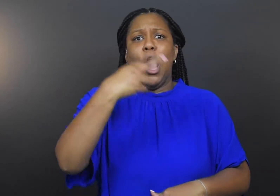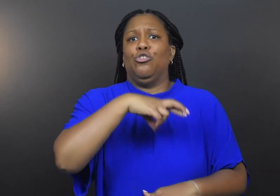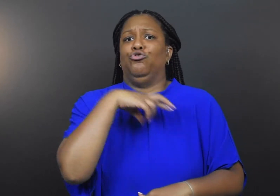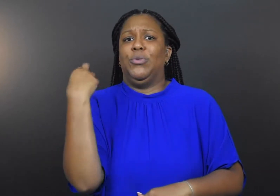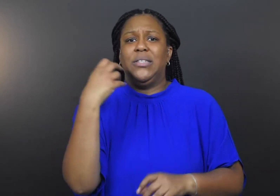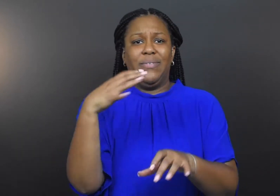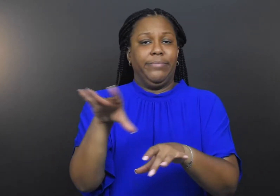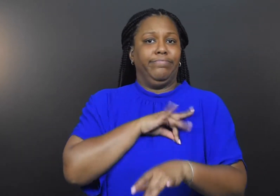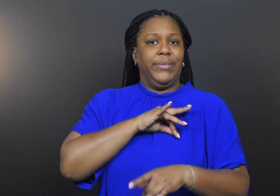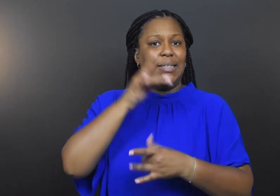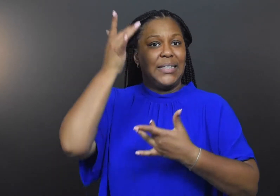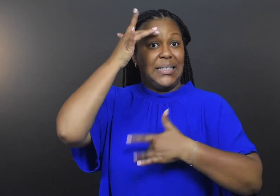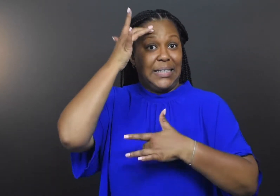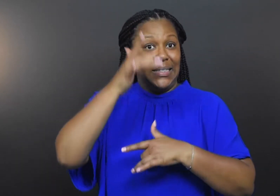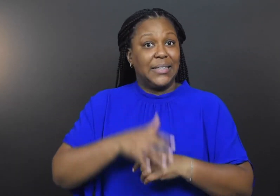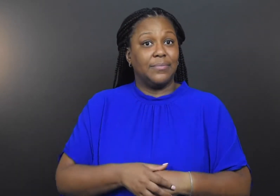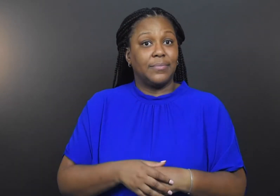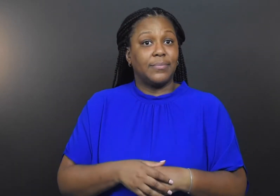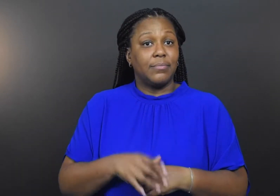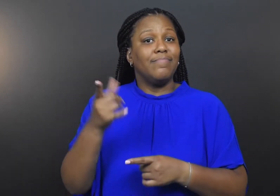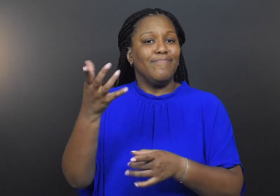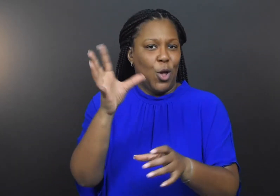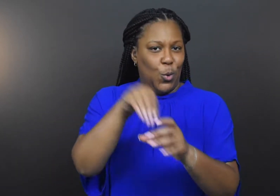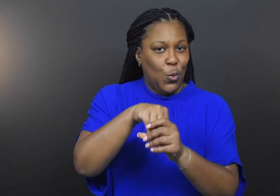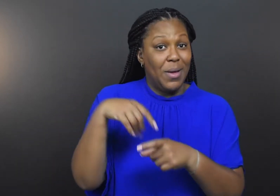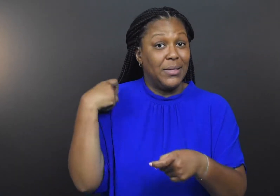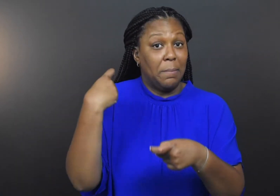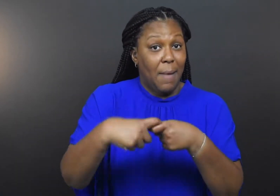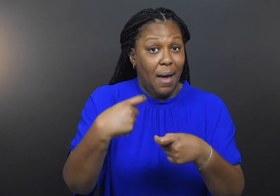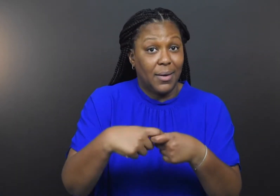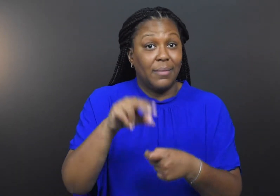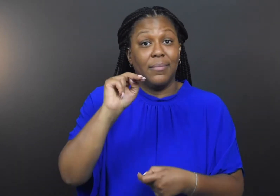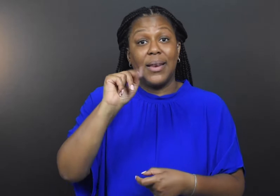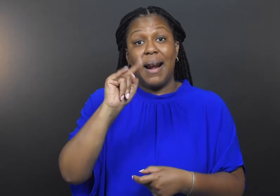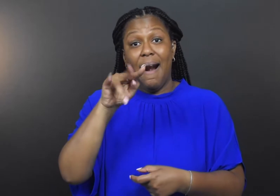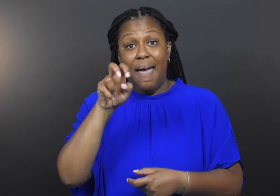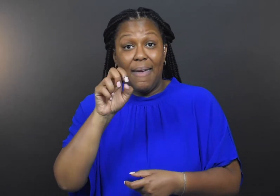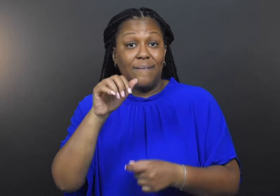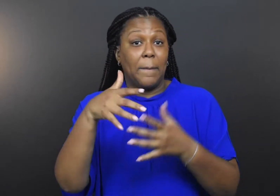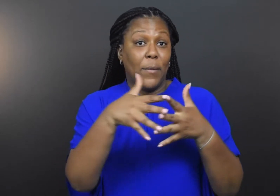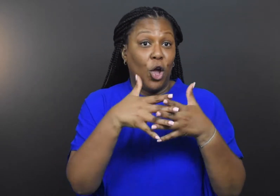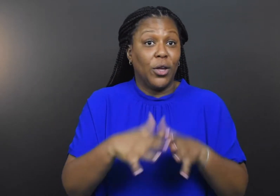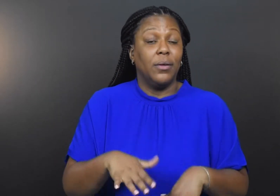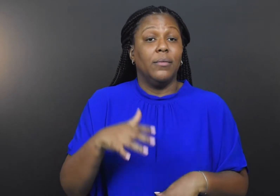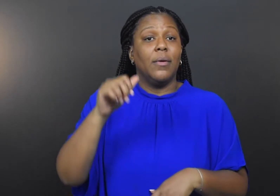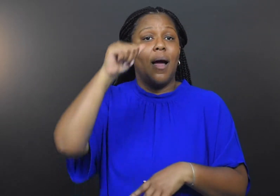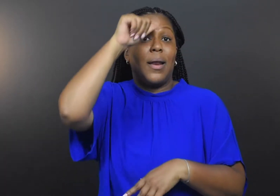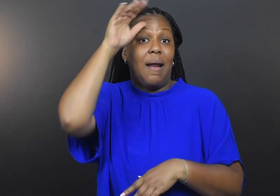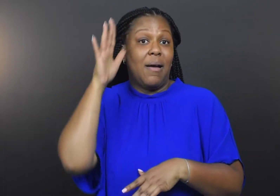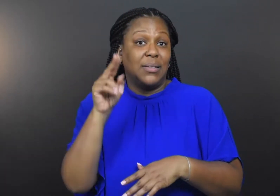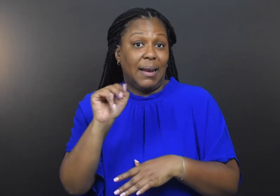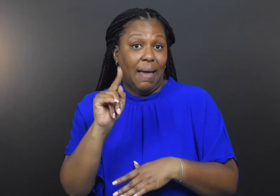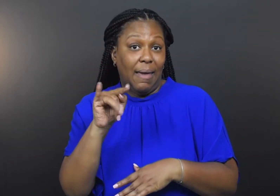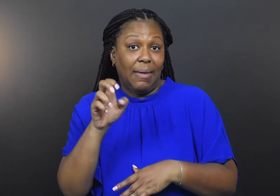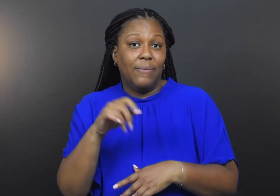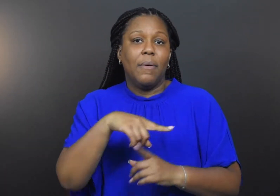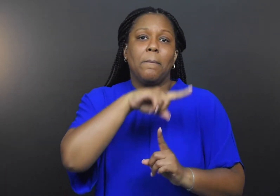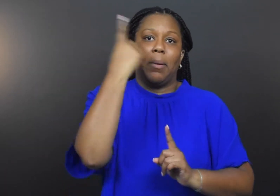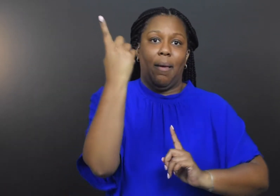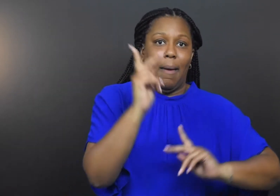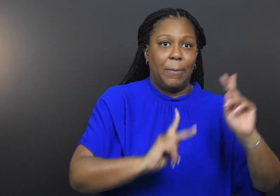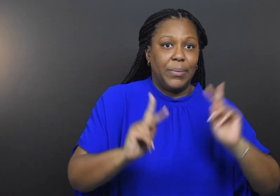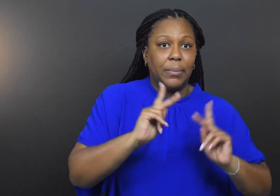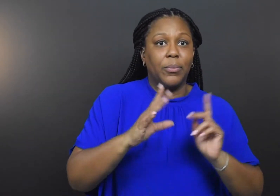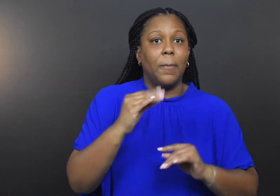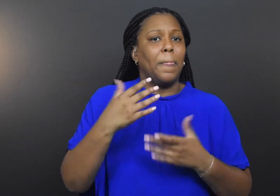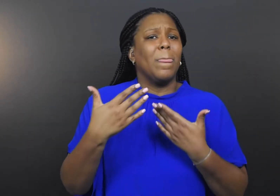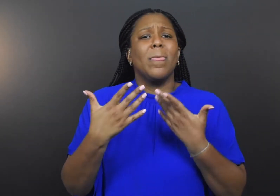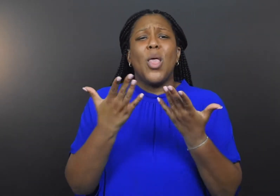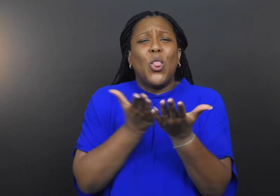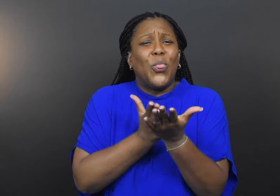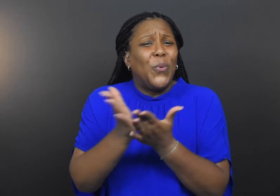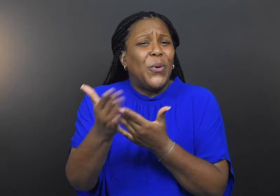disease. They include Hispanic, Native American, Alaskan Native, and Black people, and although